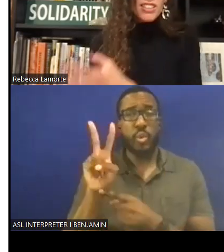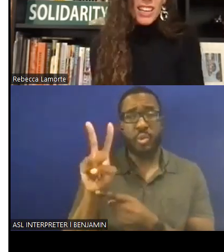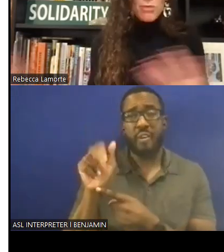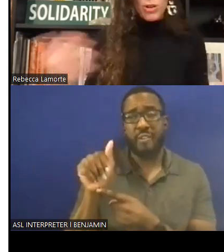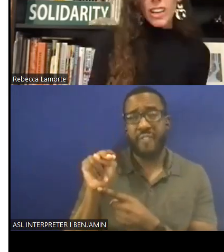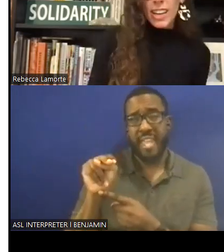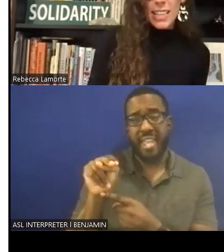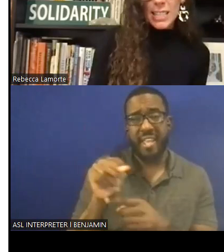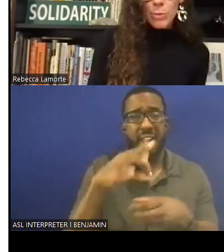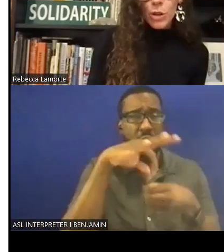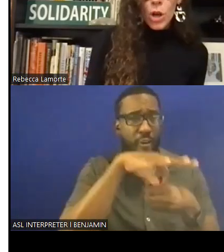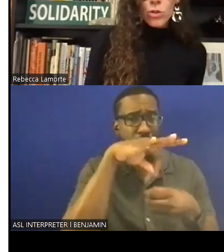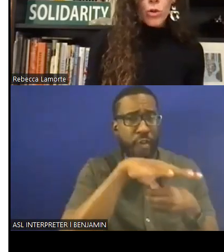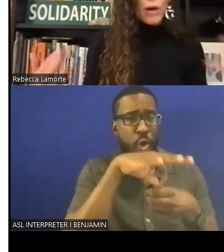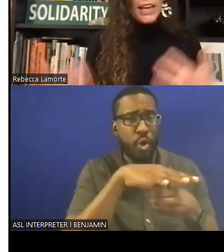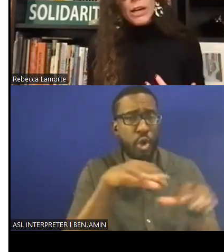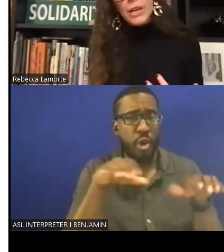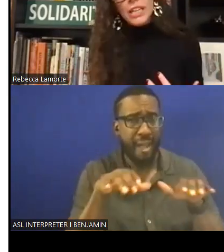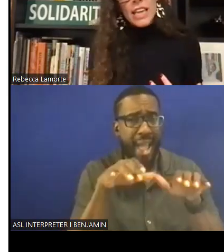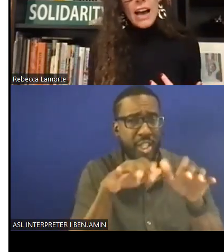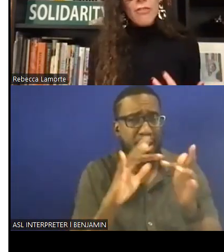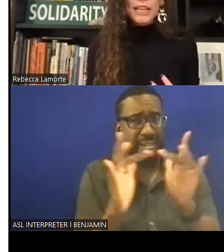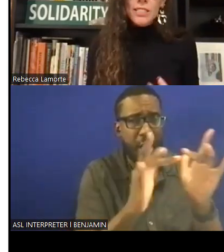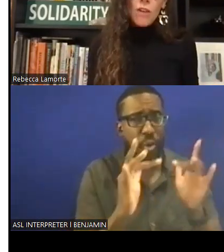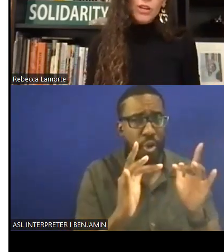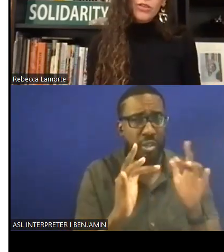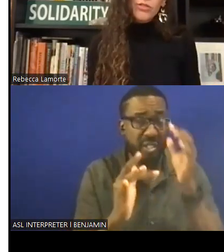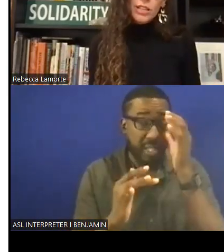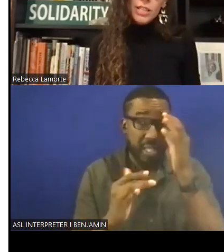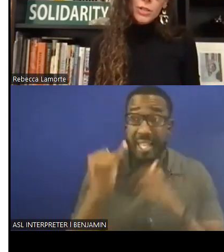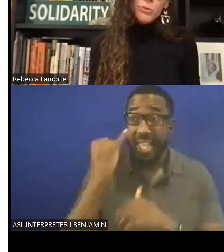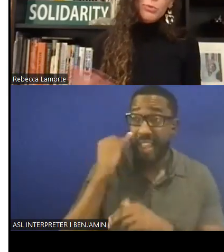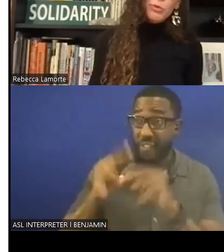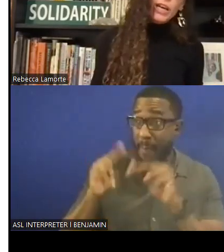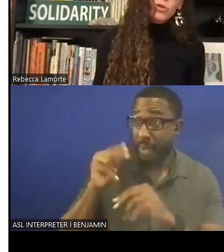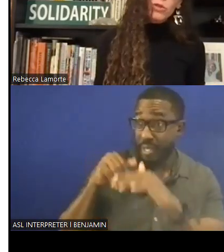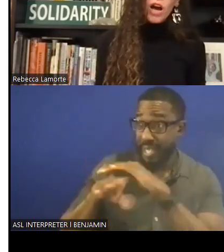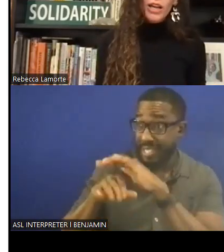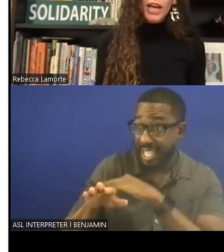is accessible or inaccessible. So my campaign staff, myself and other volunteers, when we would be out door knocking,